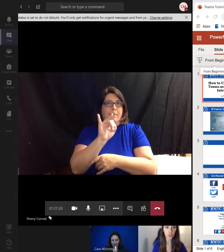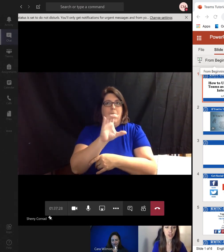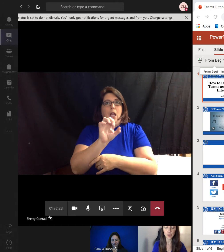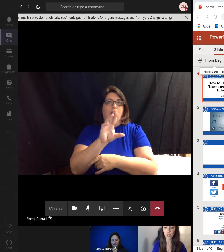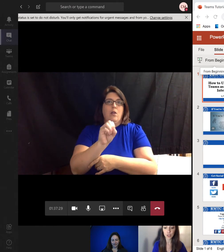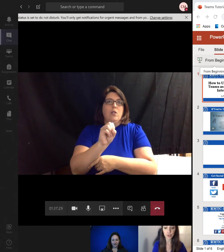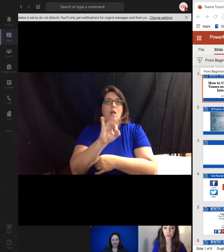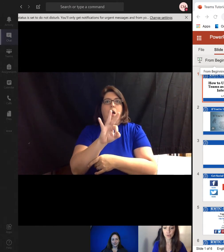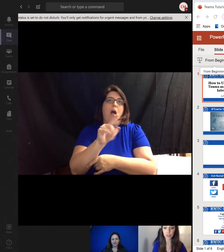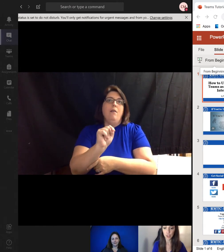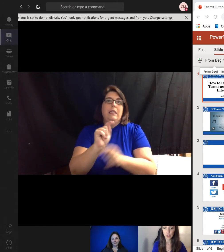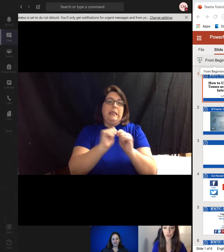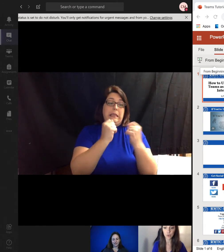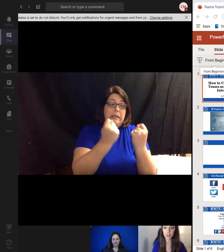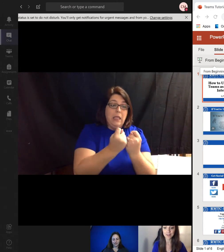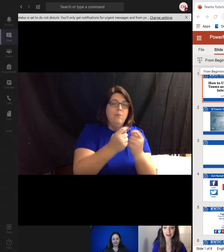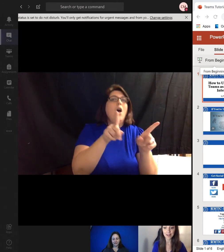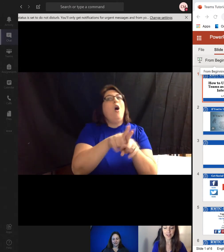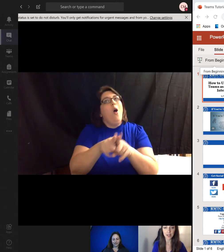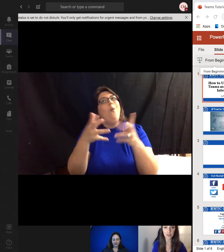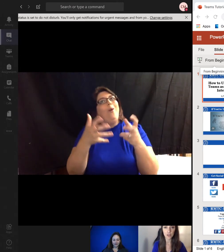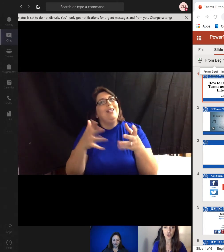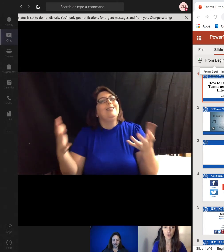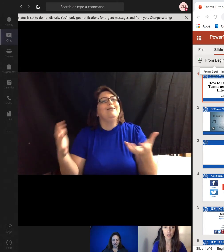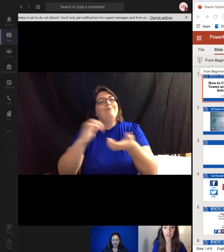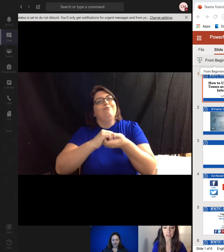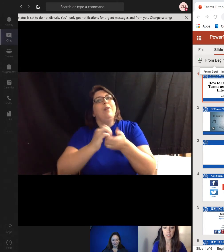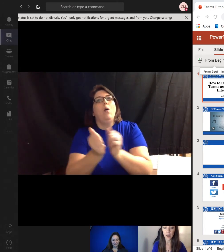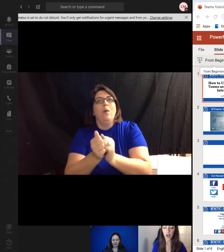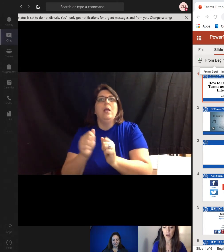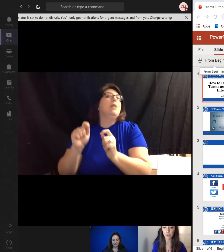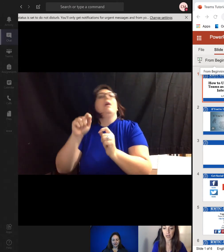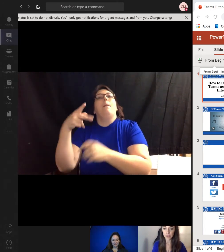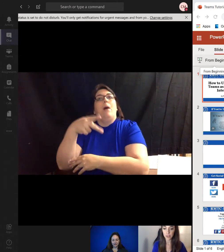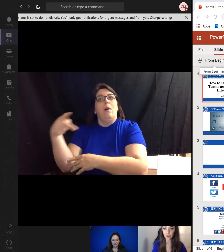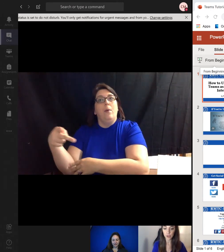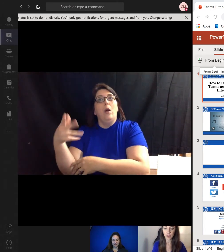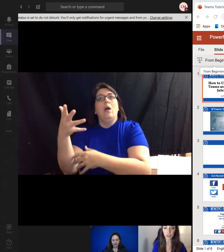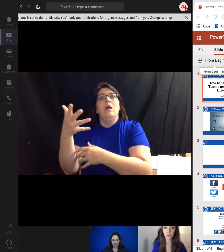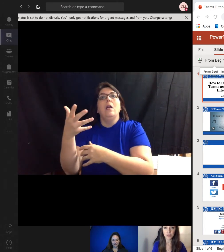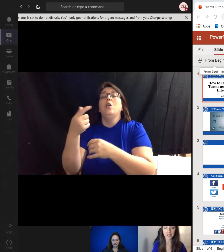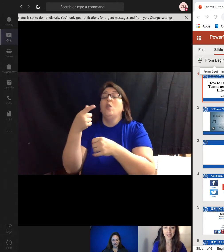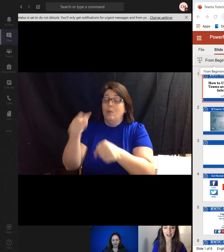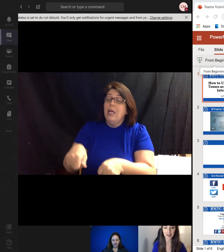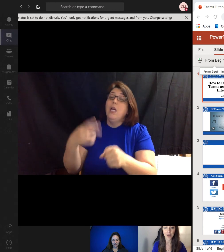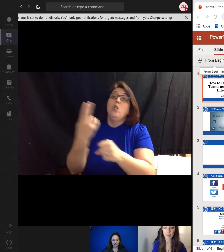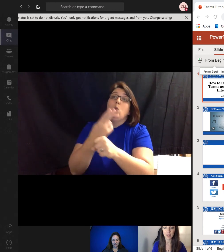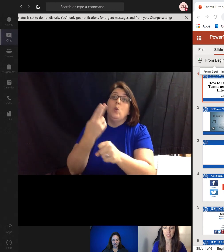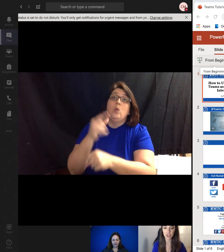You could also use Google Slides. As long as you are in a browser, you're not using any kind of application.